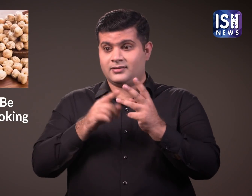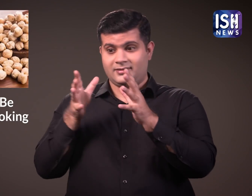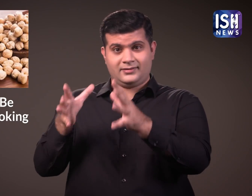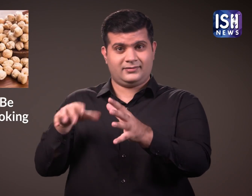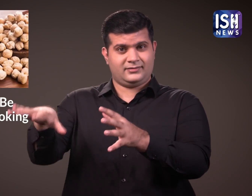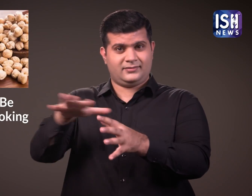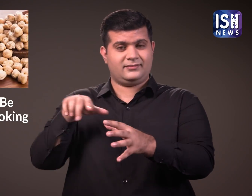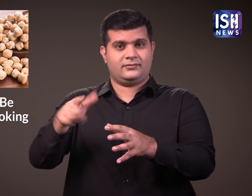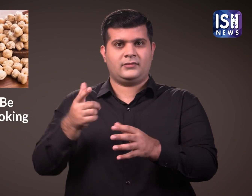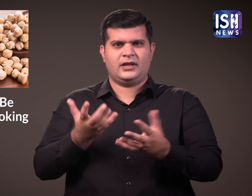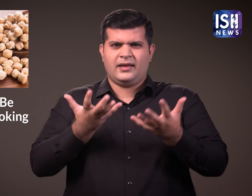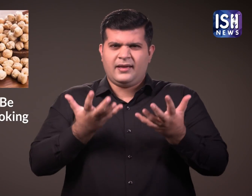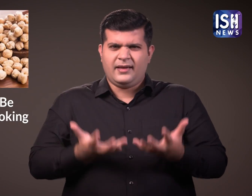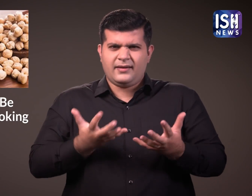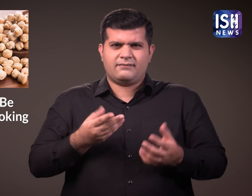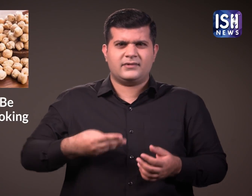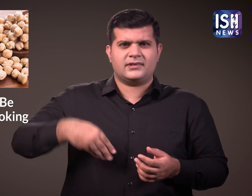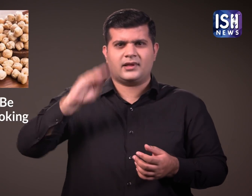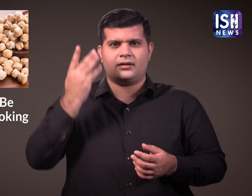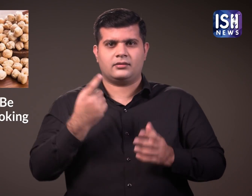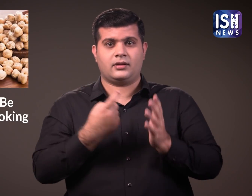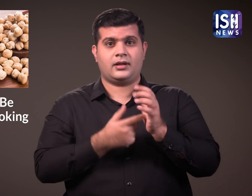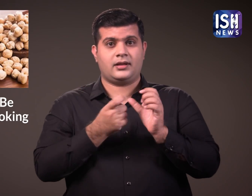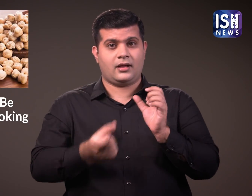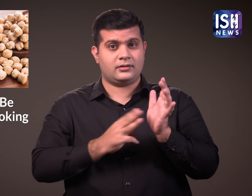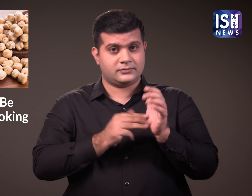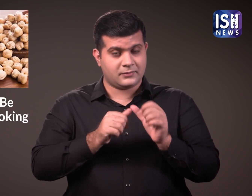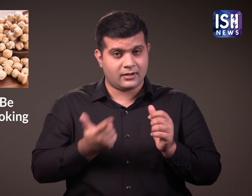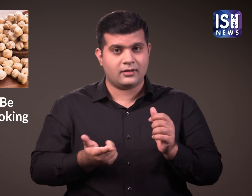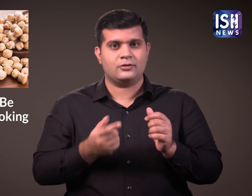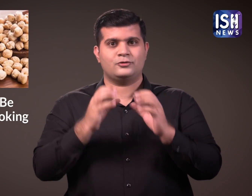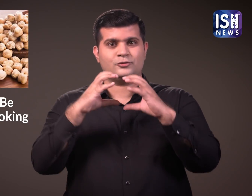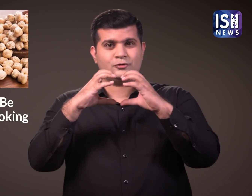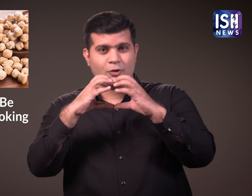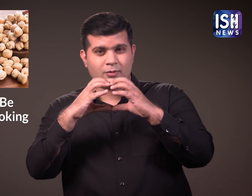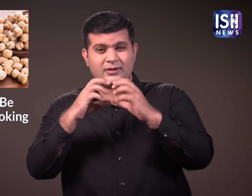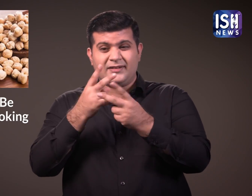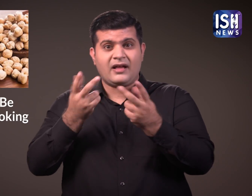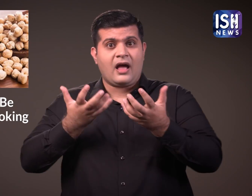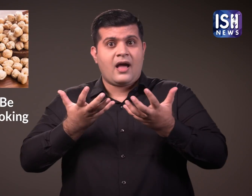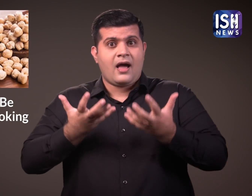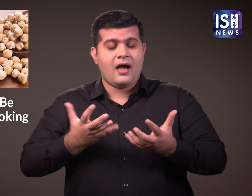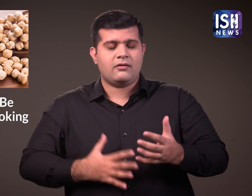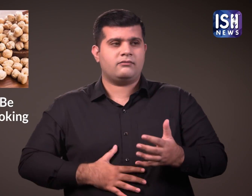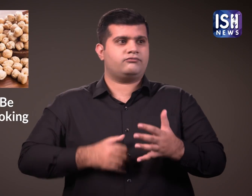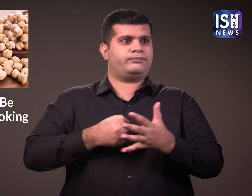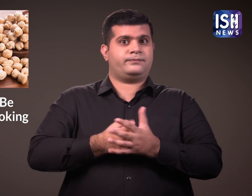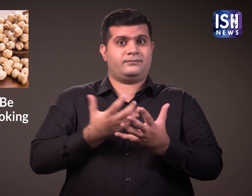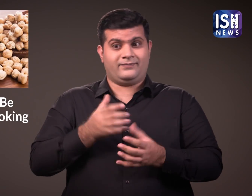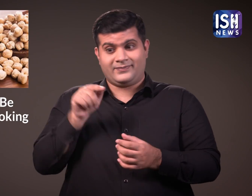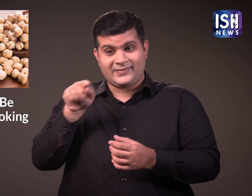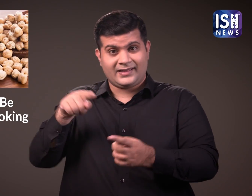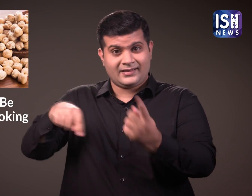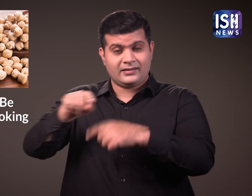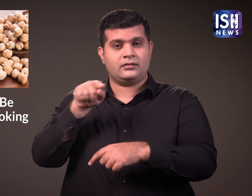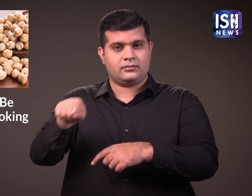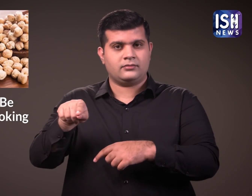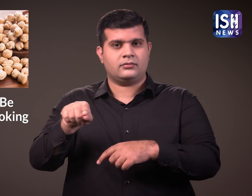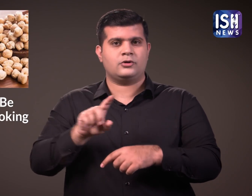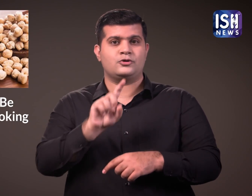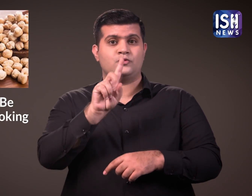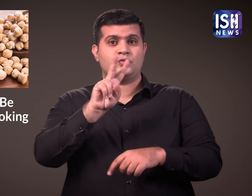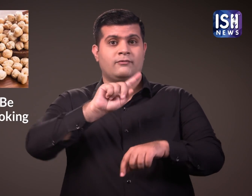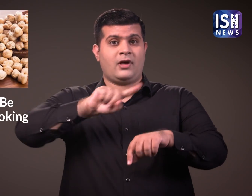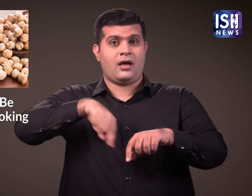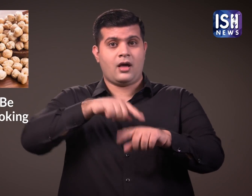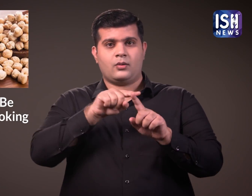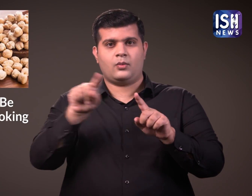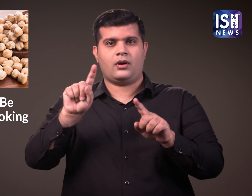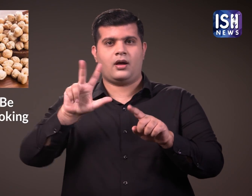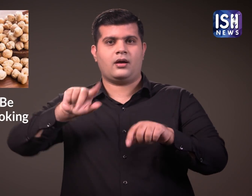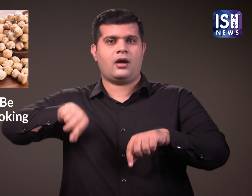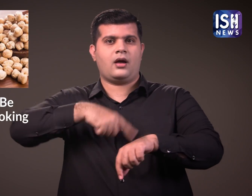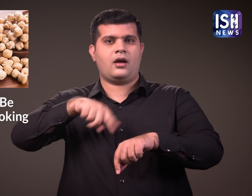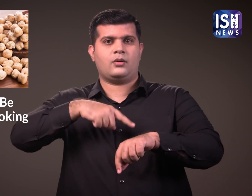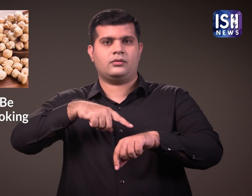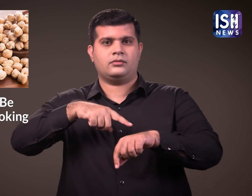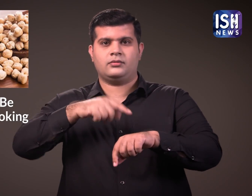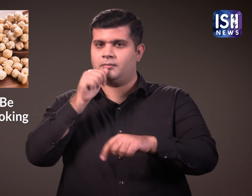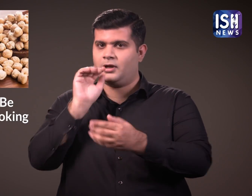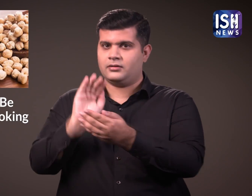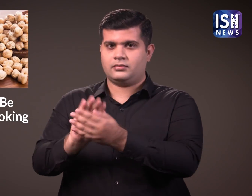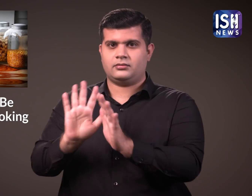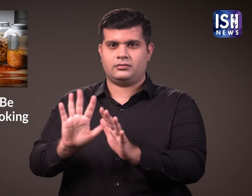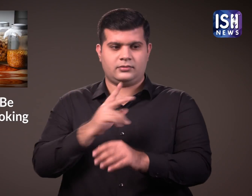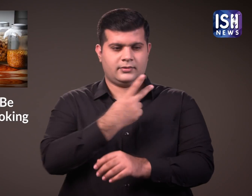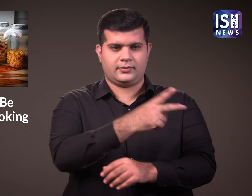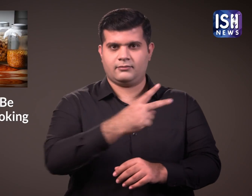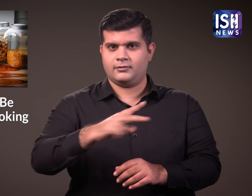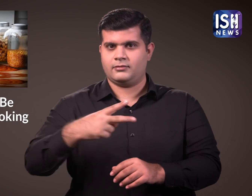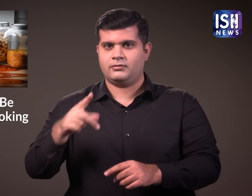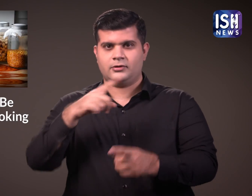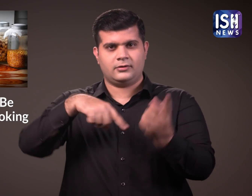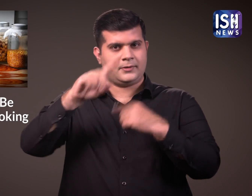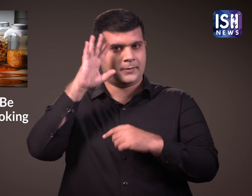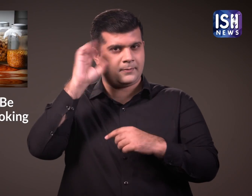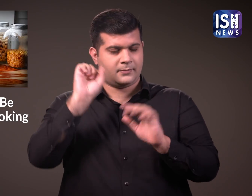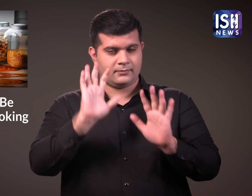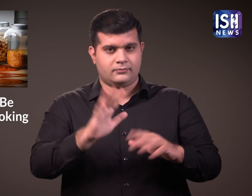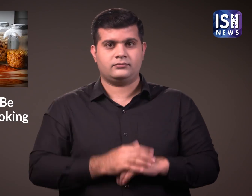Heavy legumes, such as Rajma, chole, should be cooked after soaking for 12 to 18 hours.